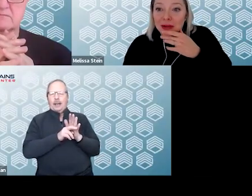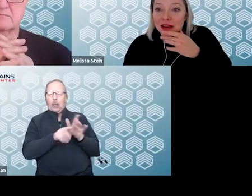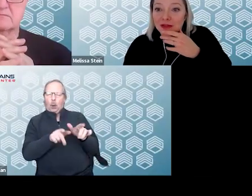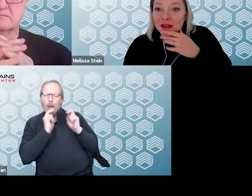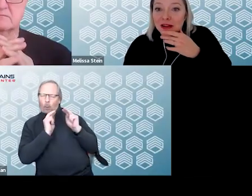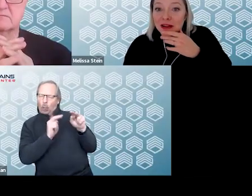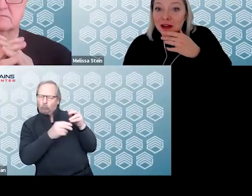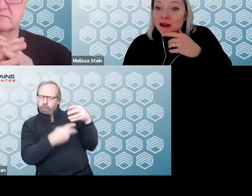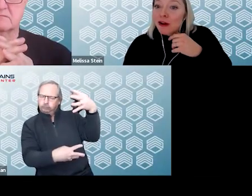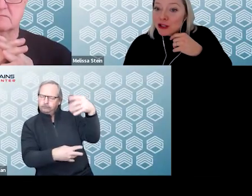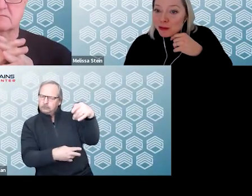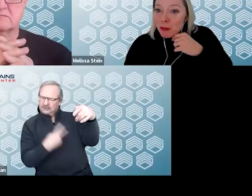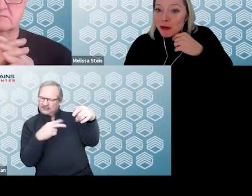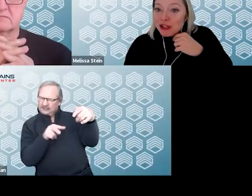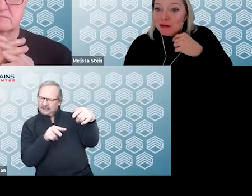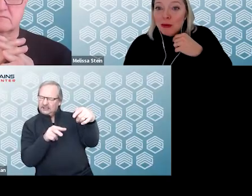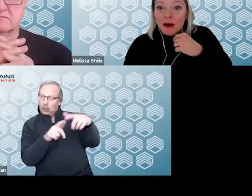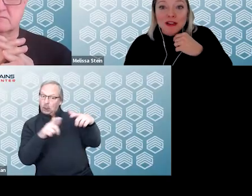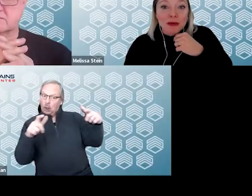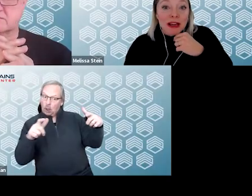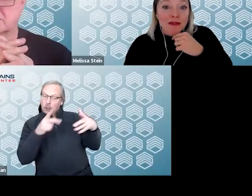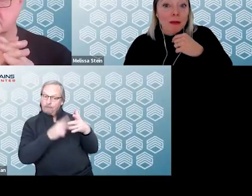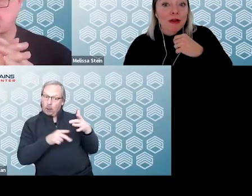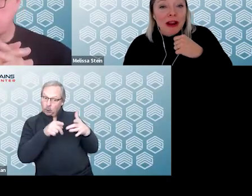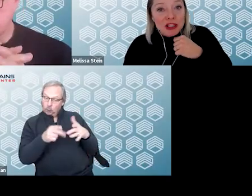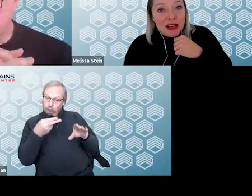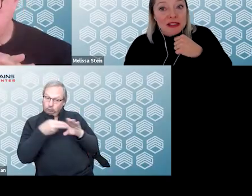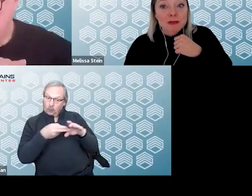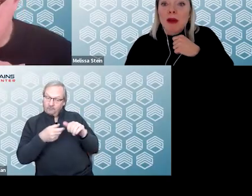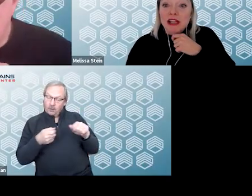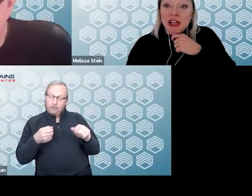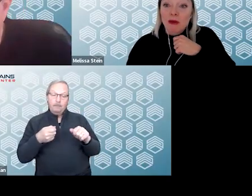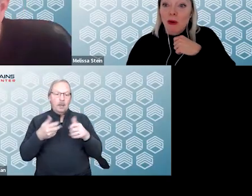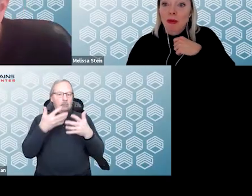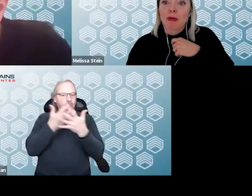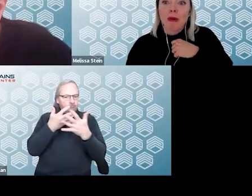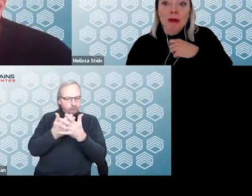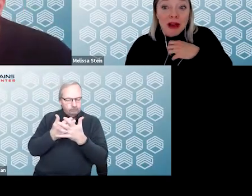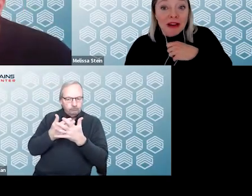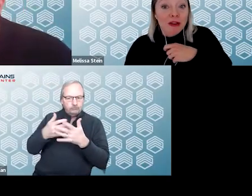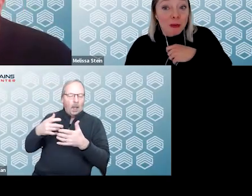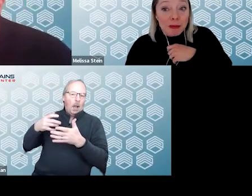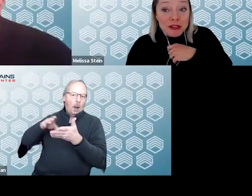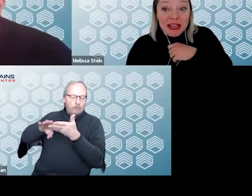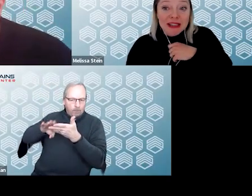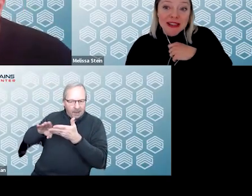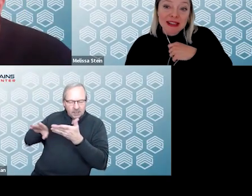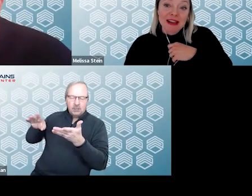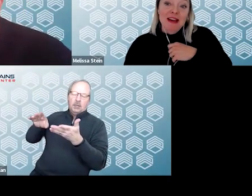I believe the largest proportion of you are joining from corrections, probation, or parole at 31%,